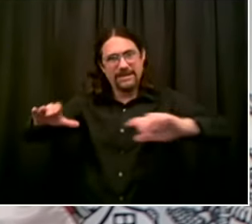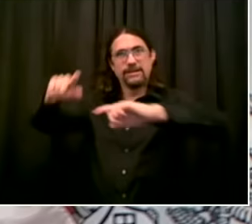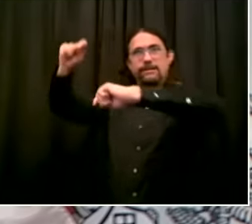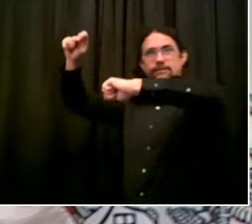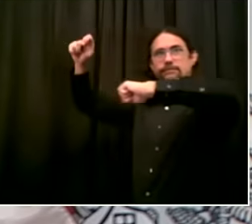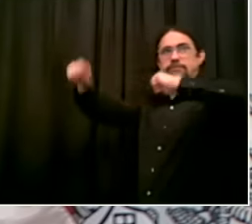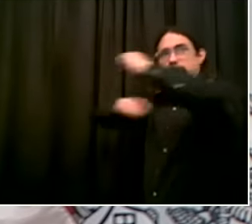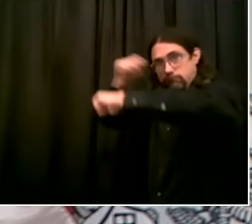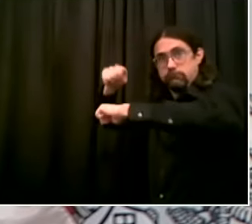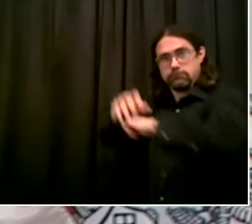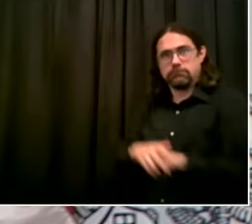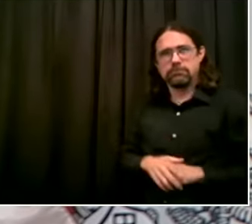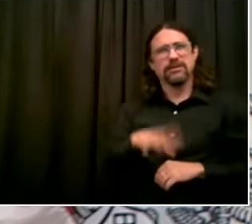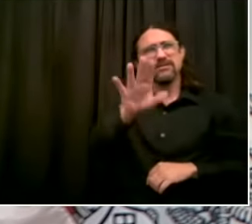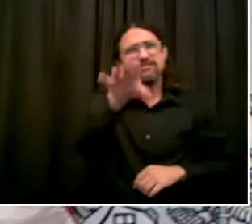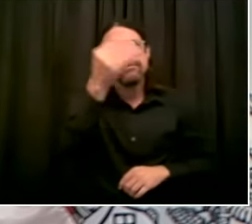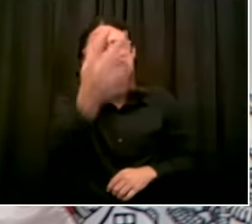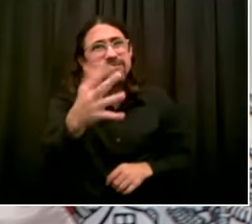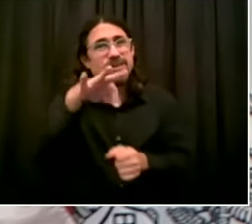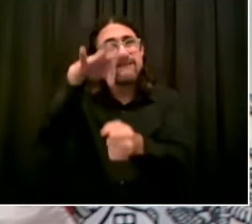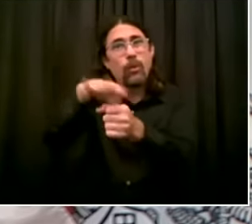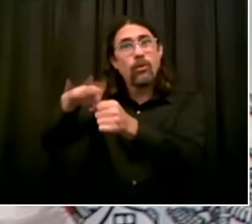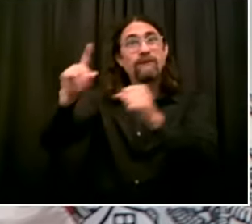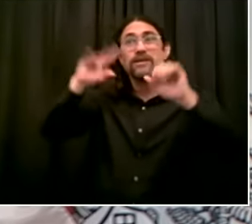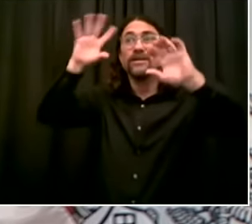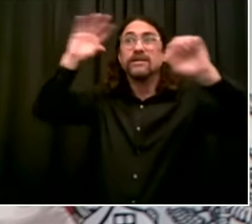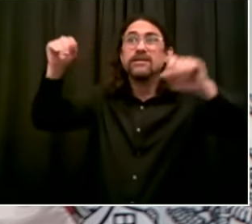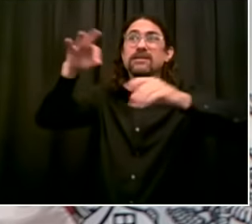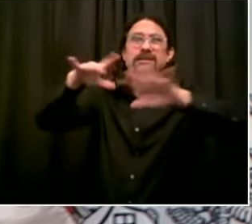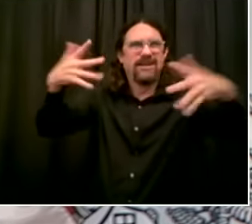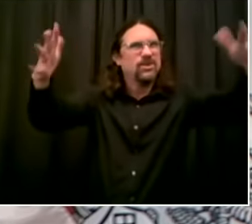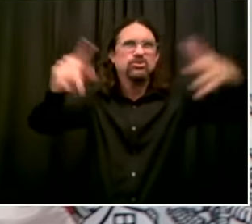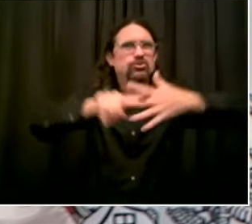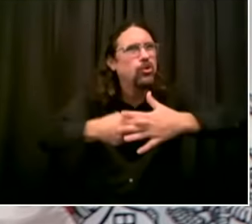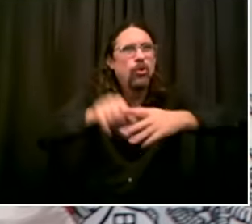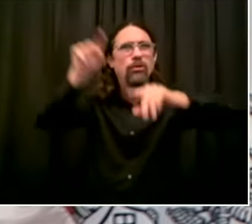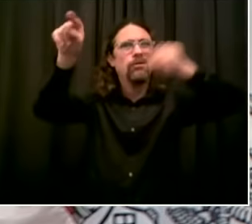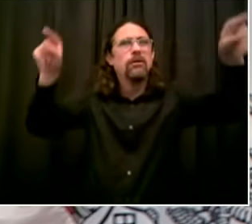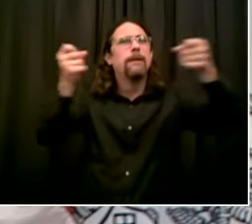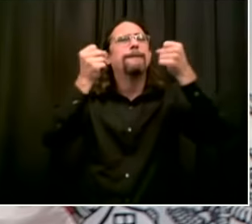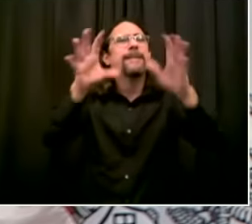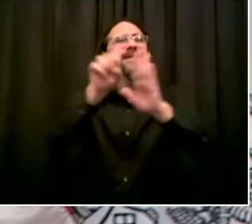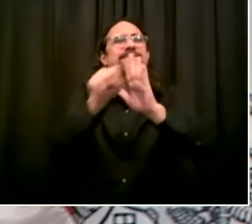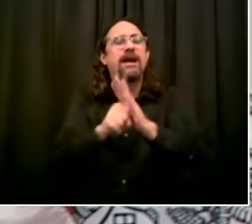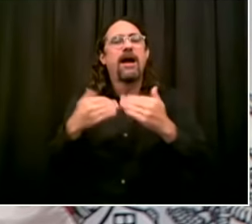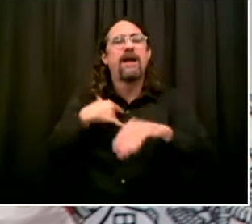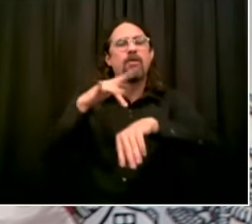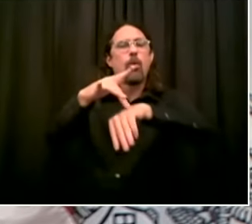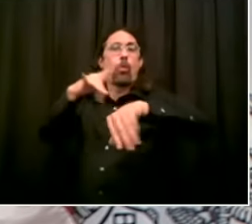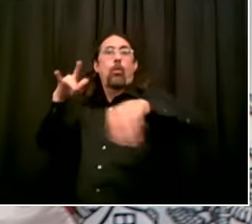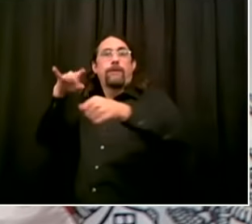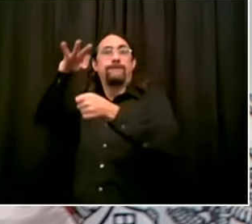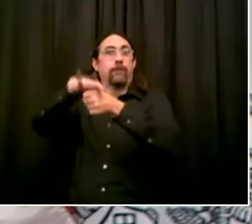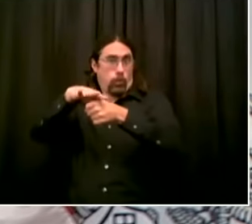TRUMP IS SAYING. THE PRESIDENT IS TRYING TO